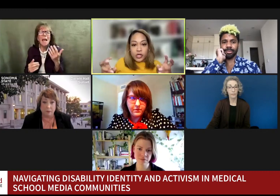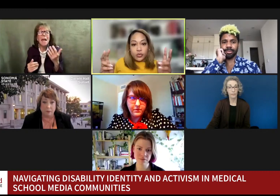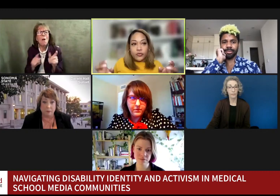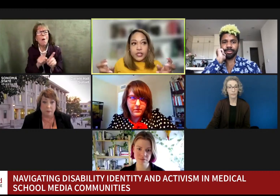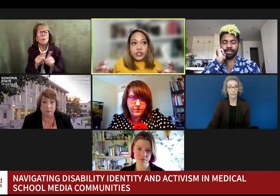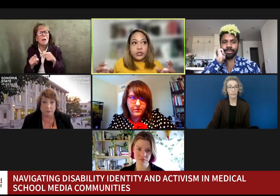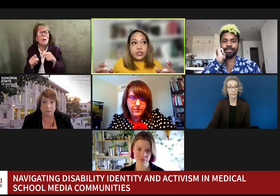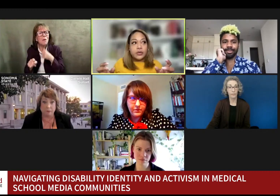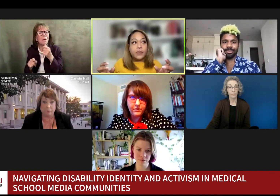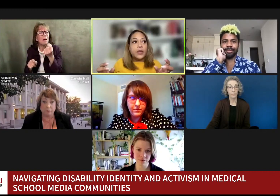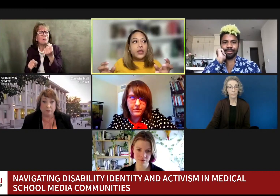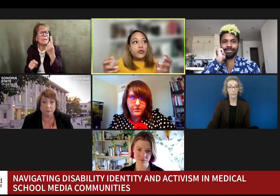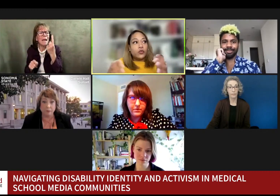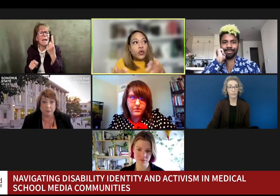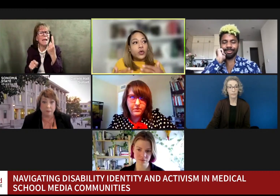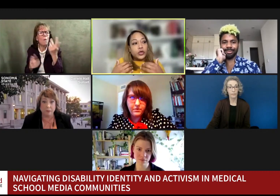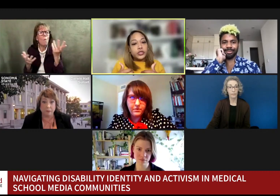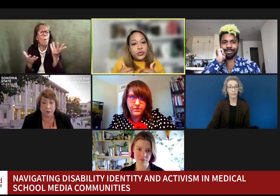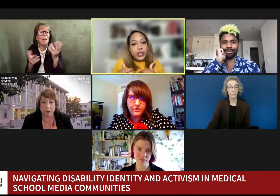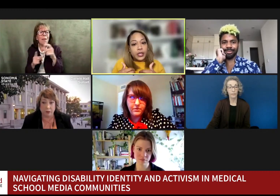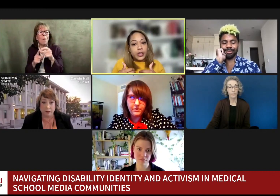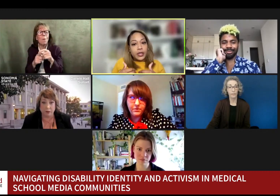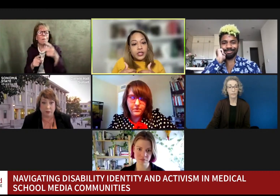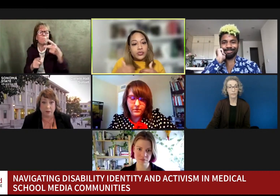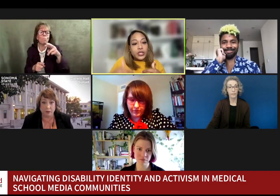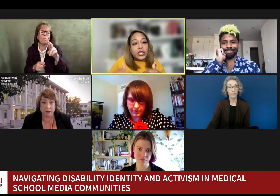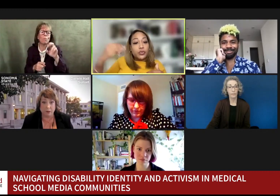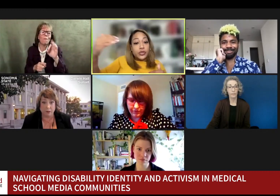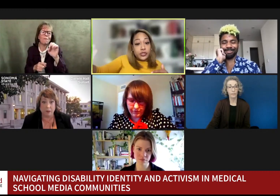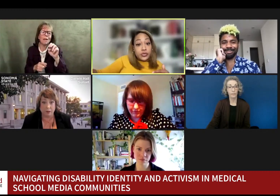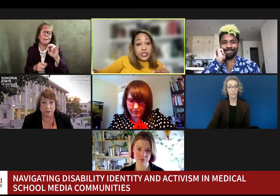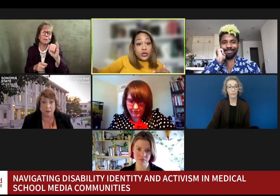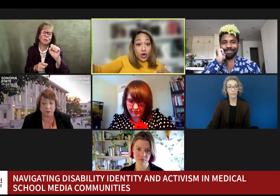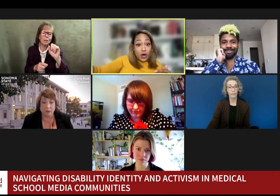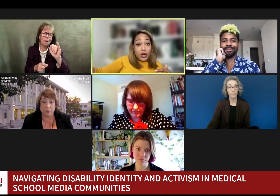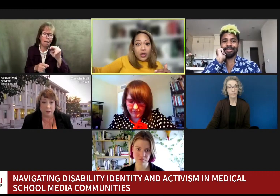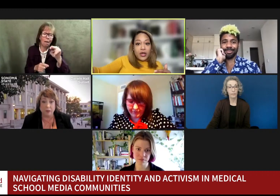professionalism if what we're doing is really producing work.